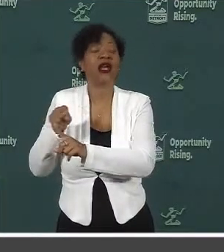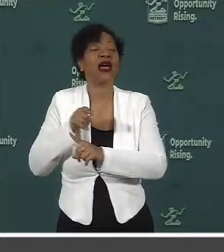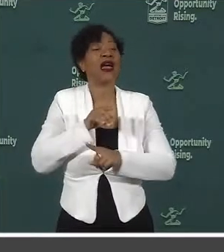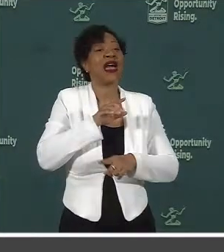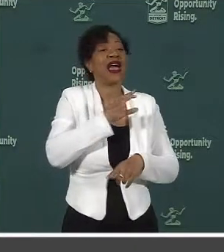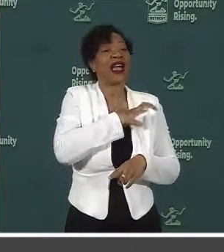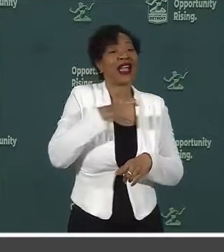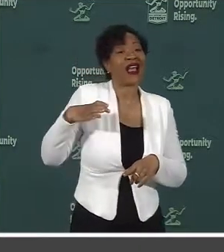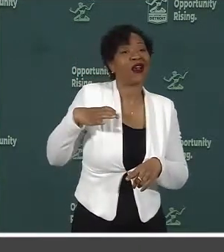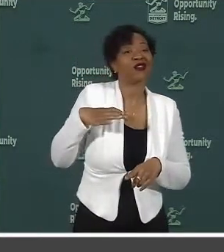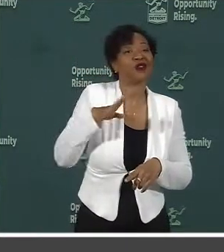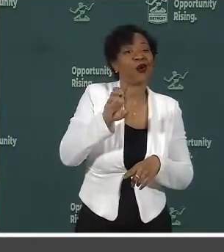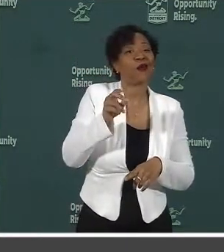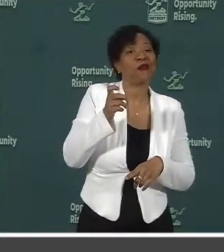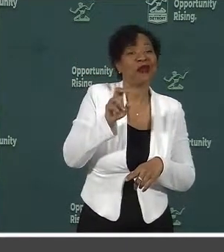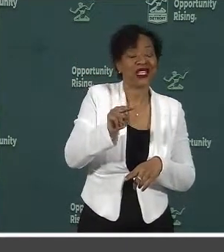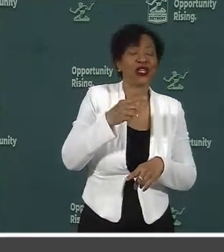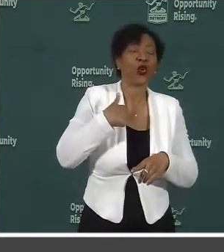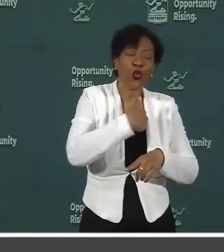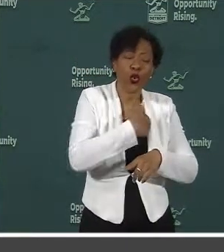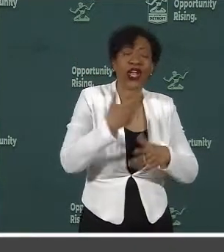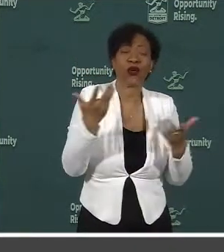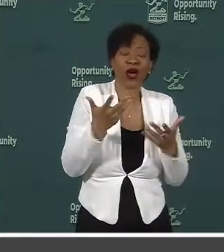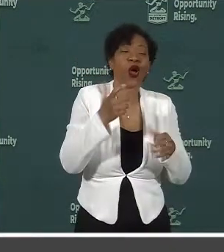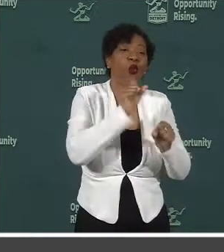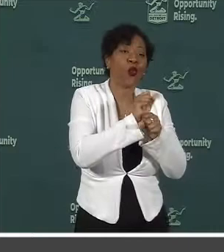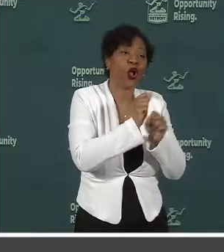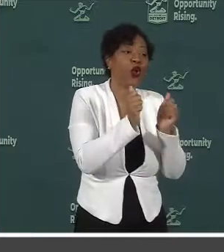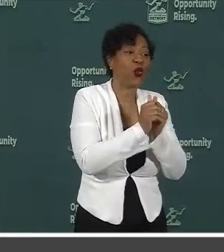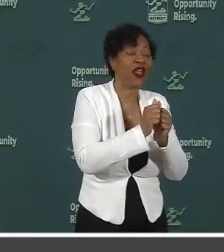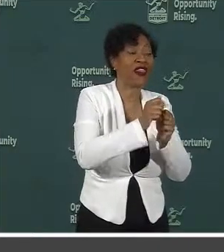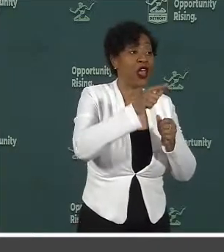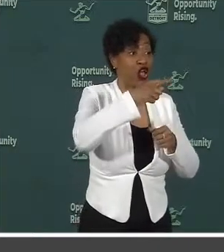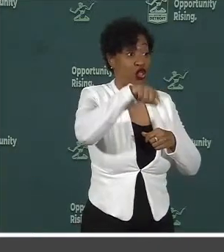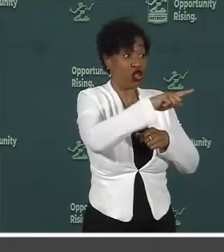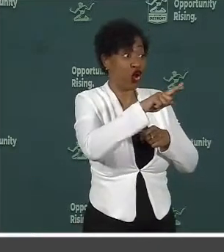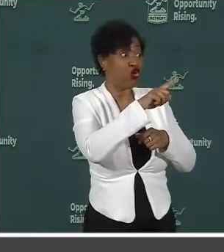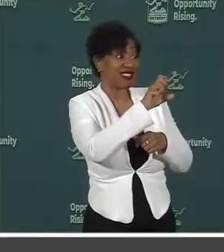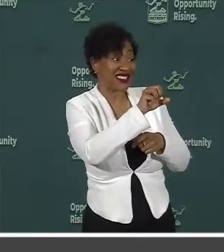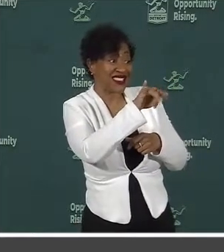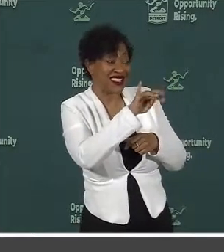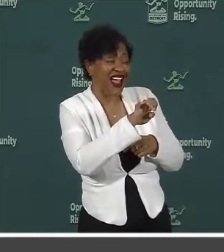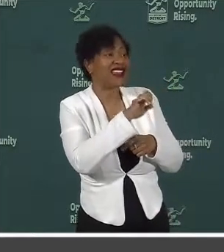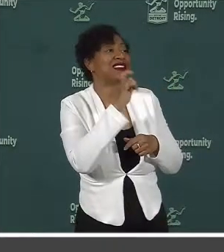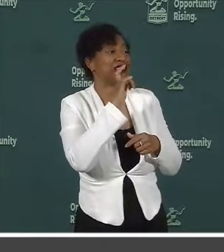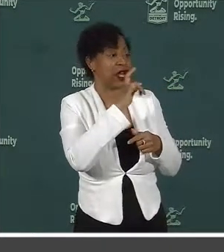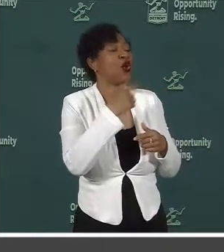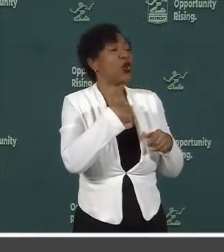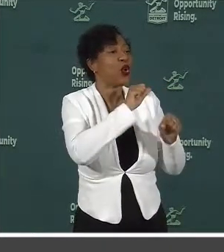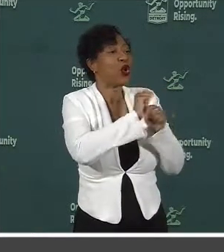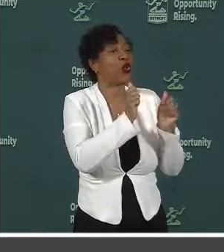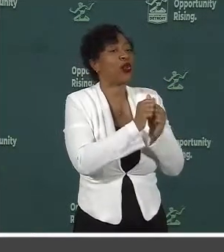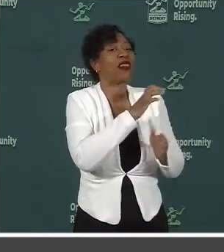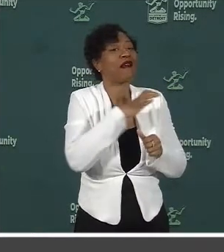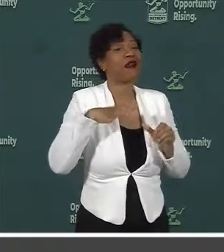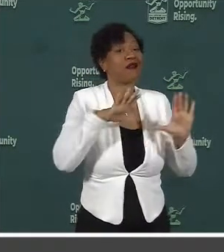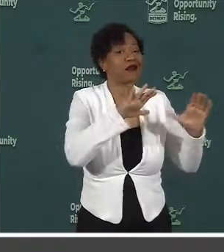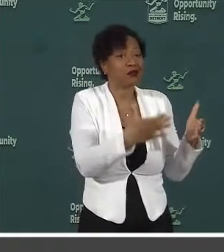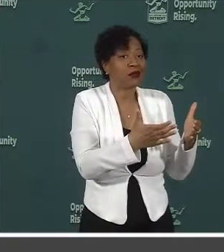MEMBERS IN THE DISTRICTS ON ONE PROJECT AFTER ANOTHER AND THAT PARTNERSHIP CONTINUES TO WORK AND THEN THIS WEEK THE